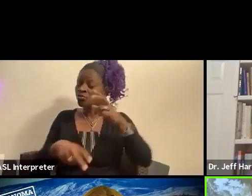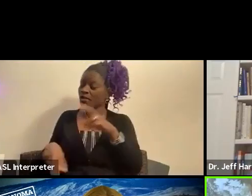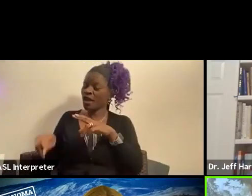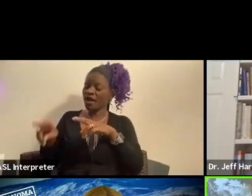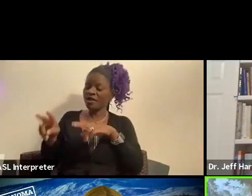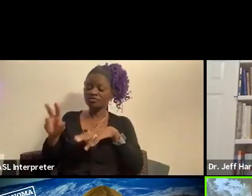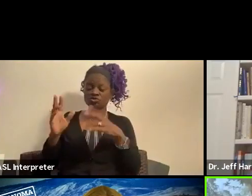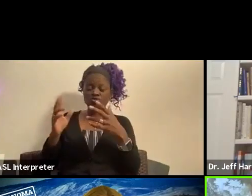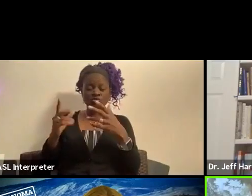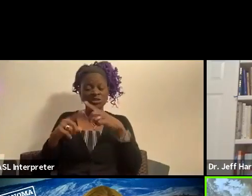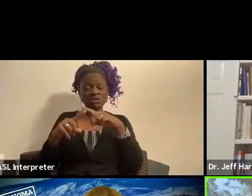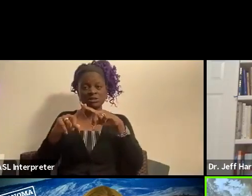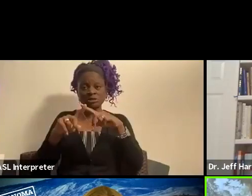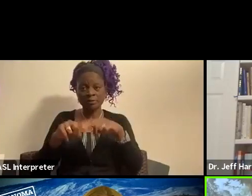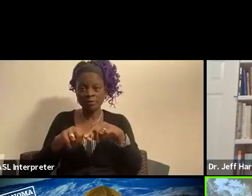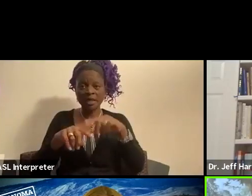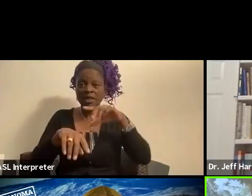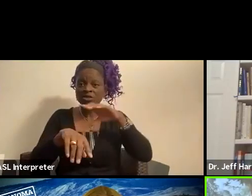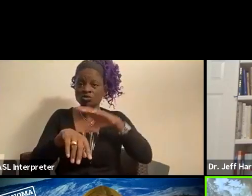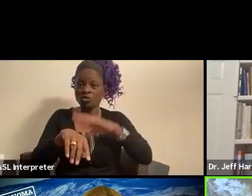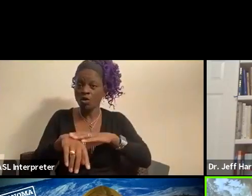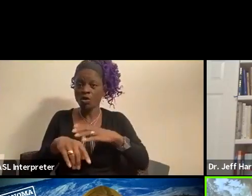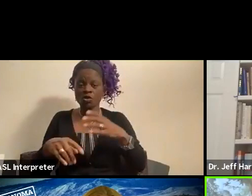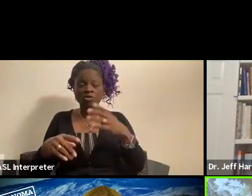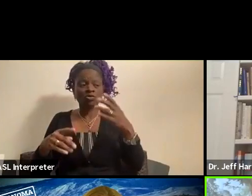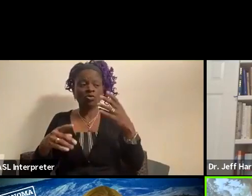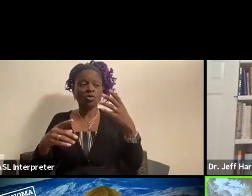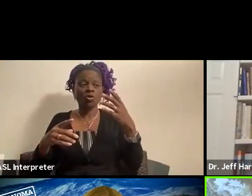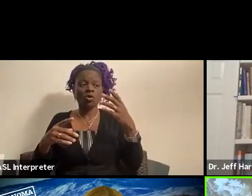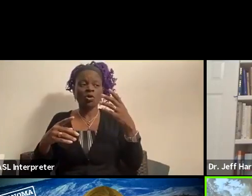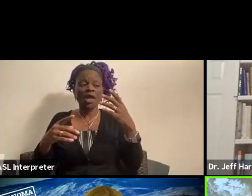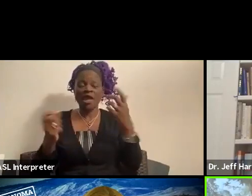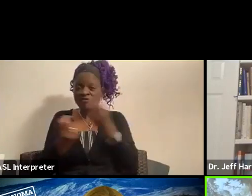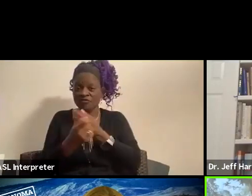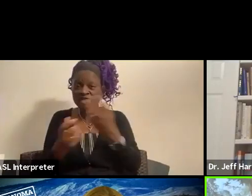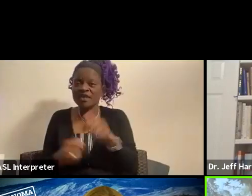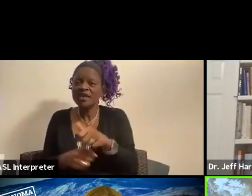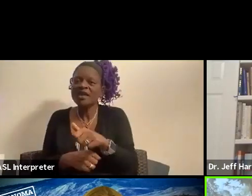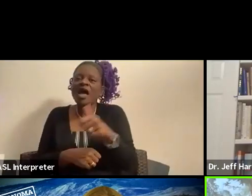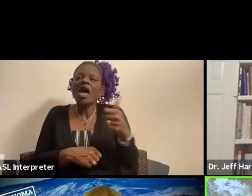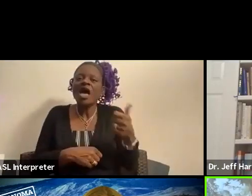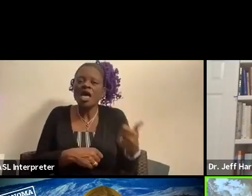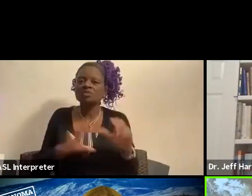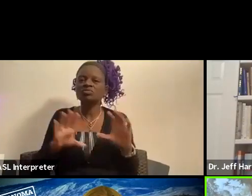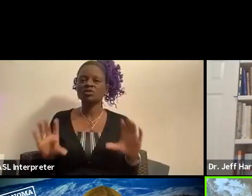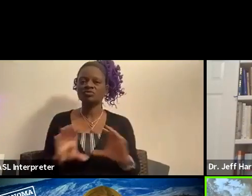that we have been adhering to thus far that are also very effective